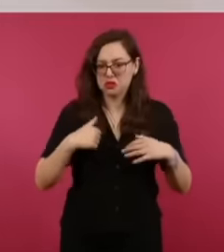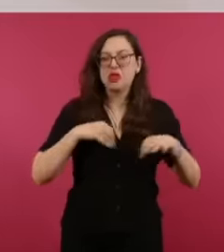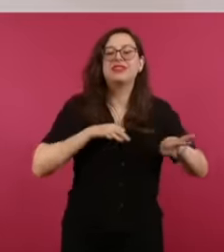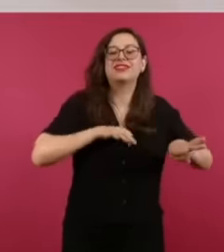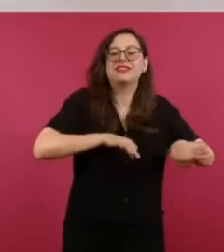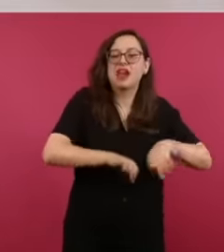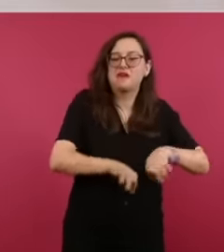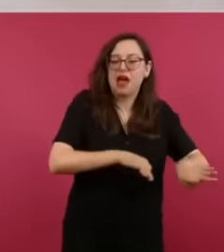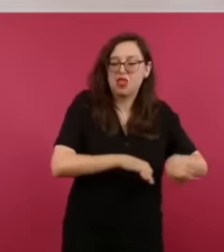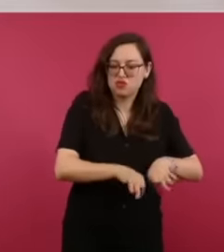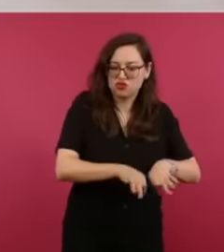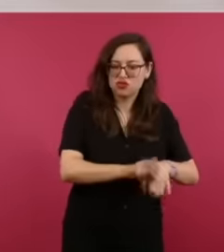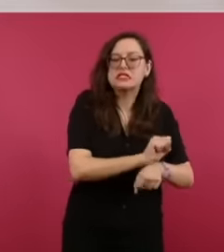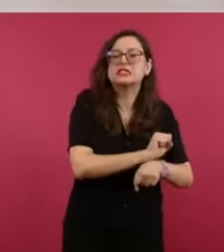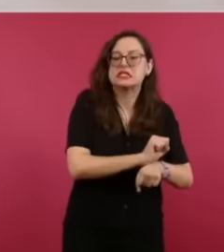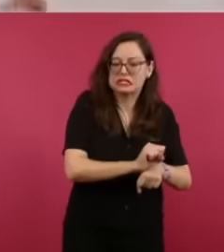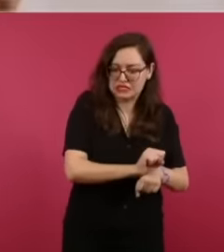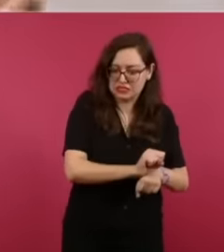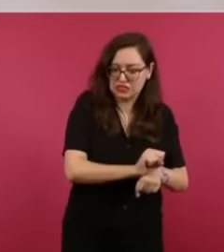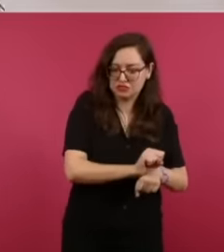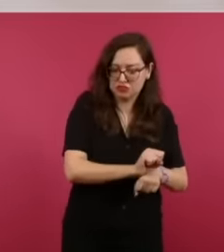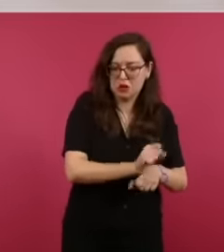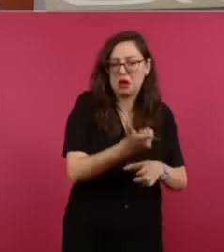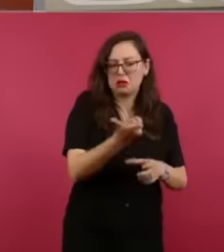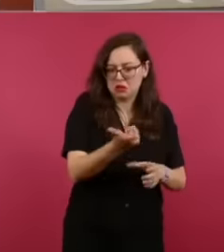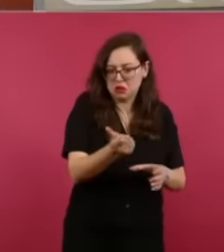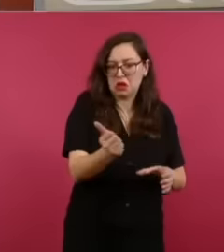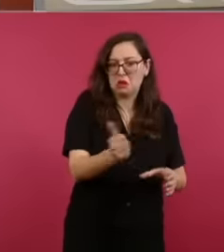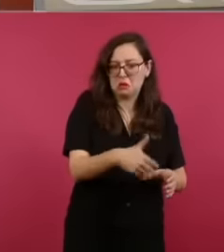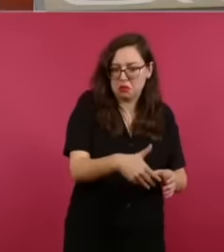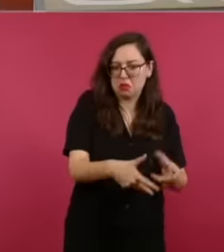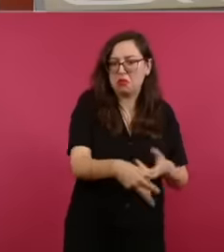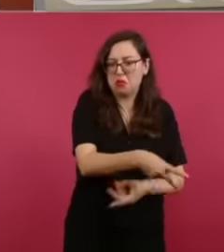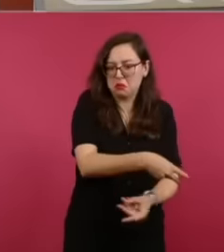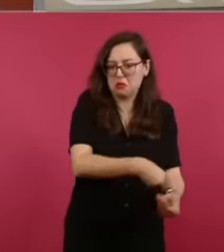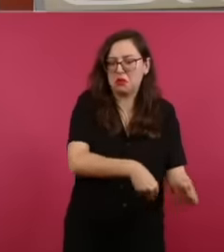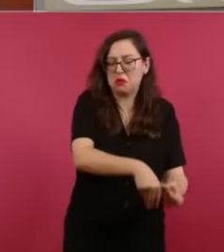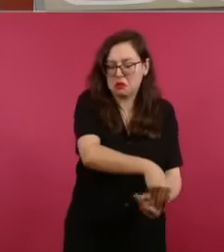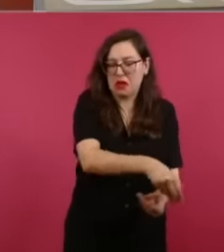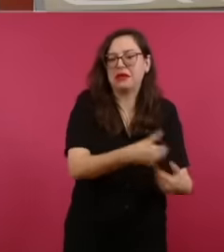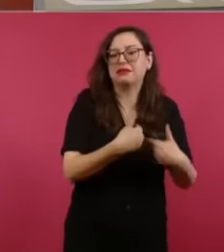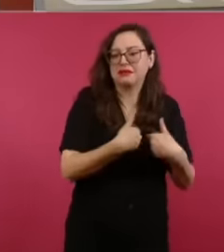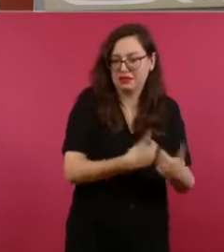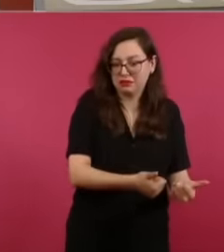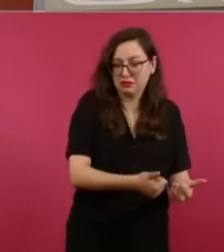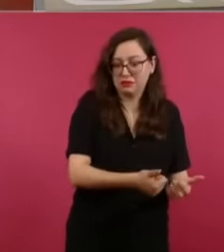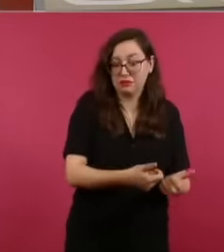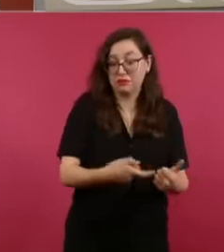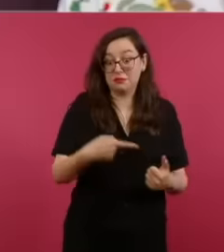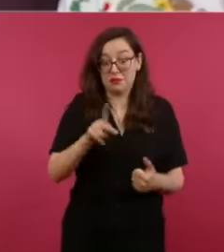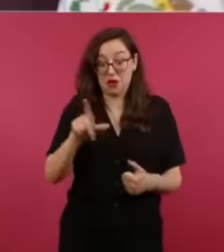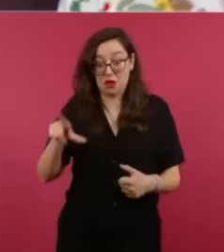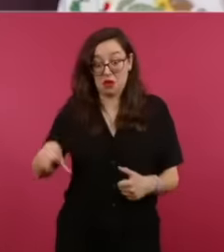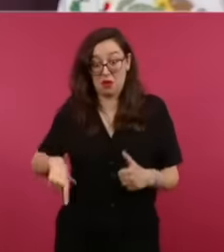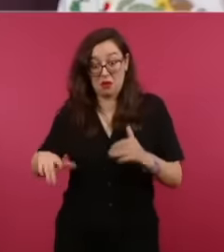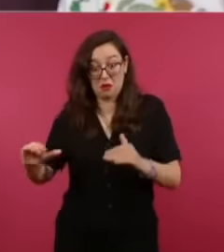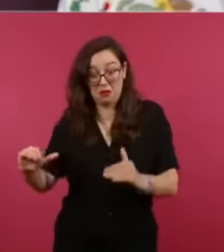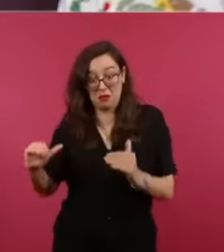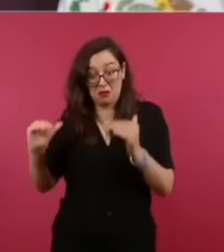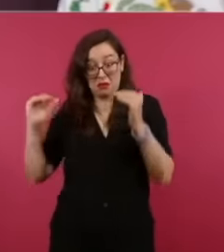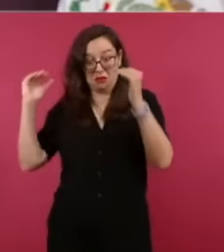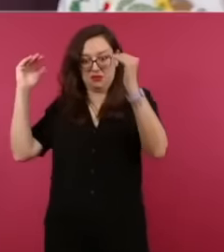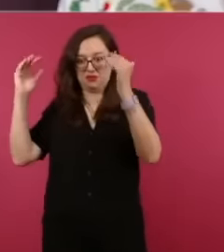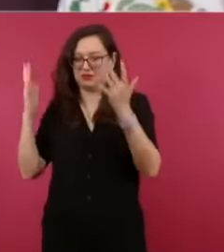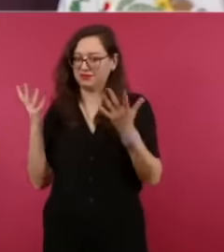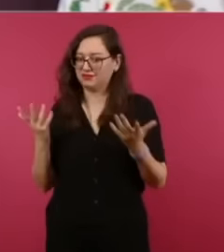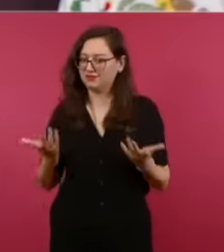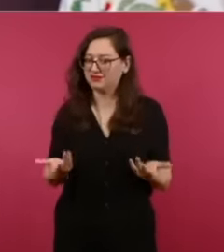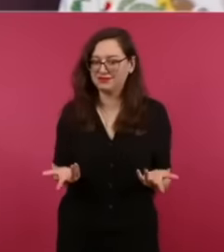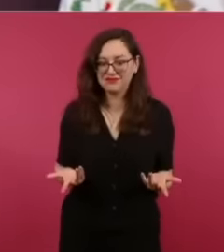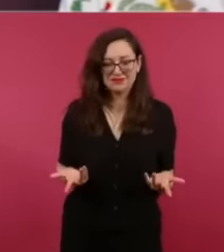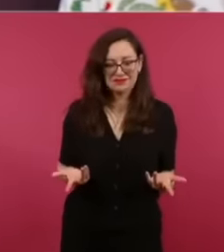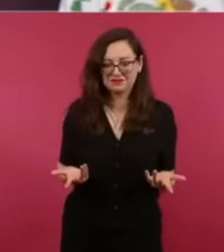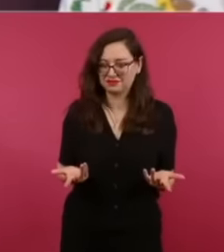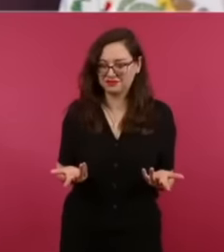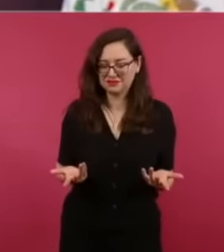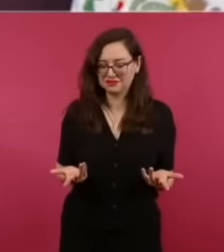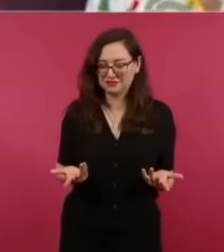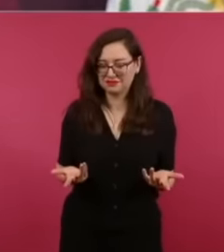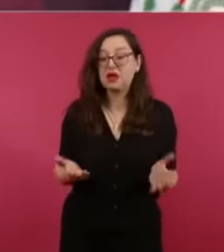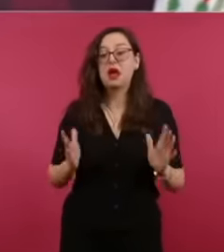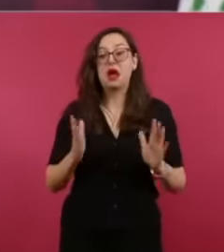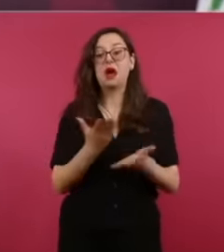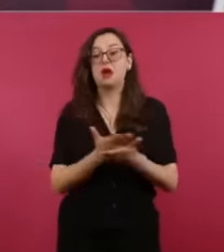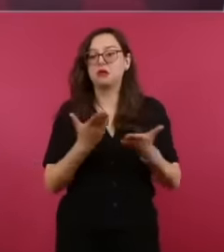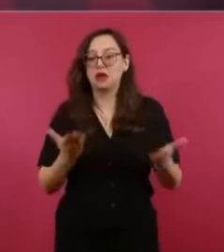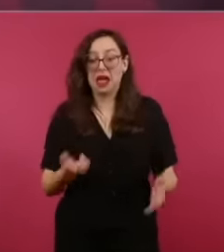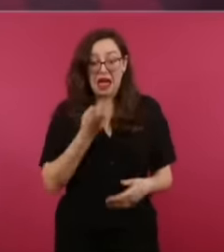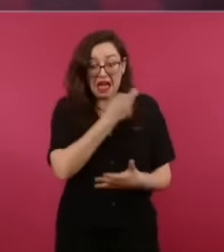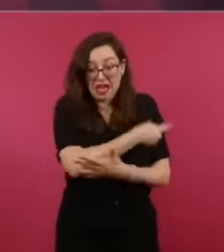at the top. So all of that gives us money and we have no need to put the